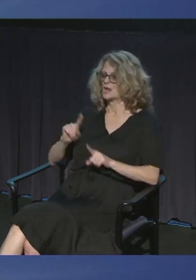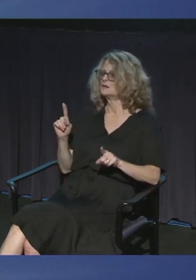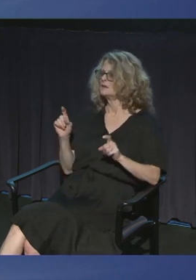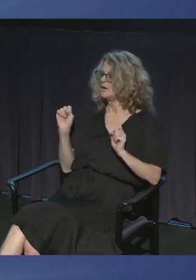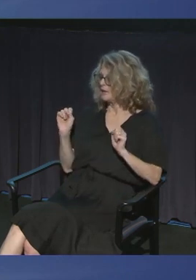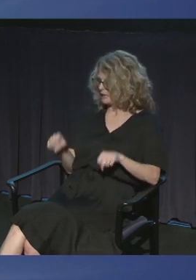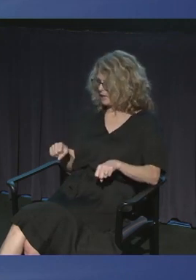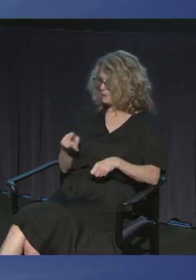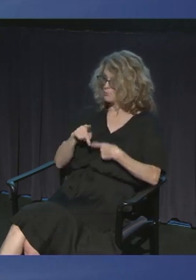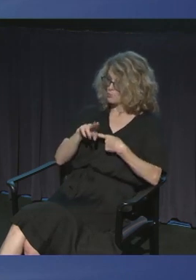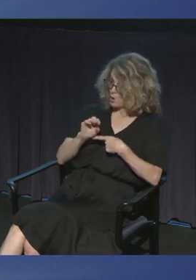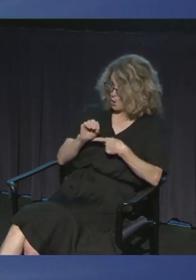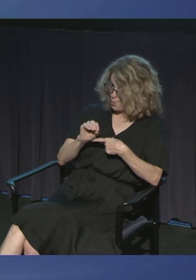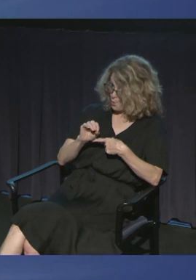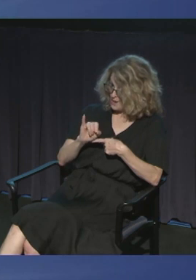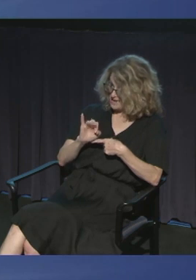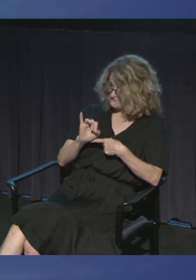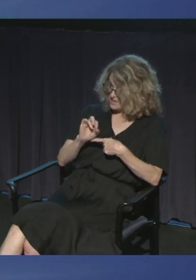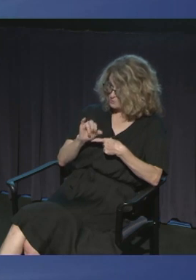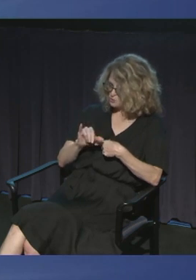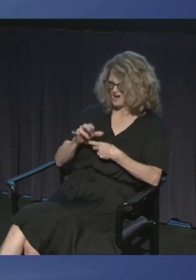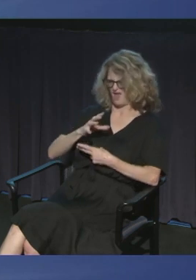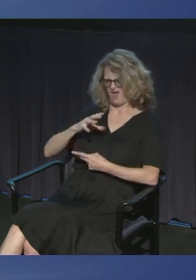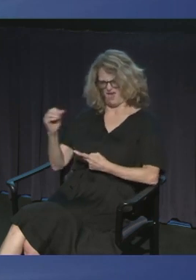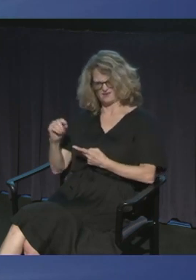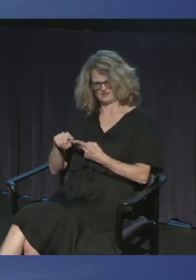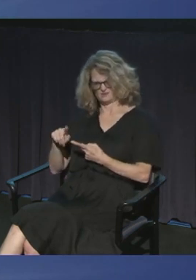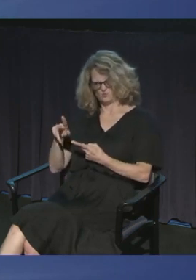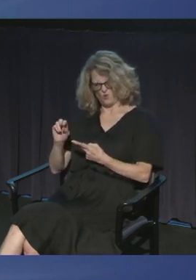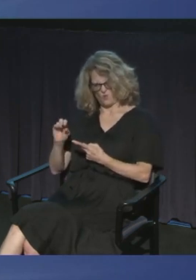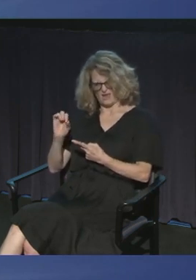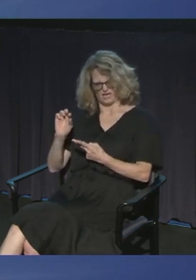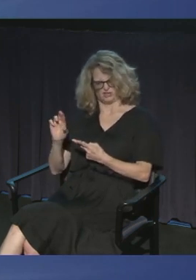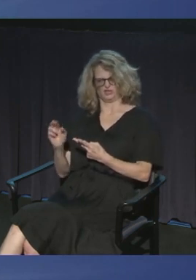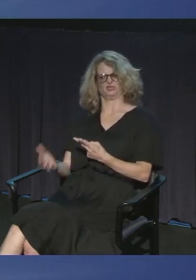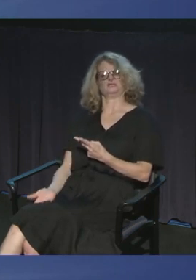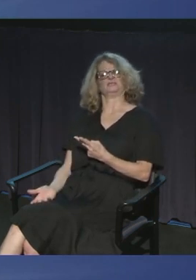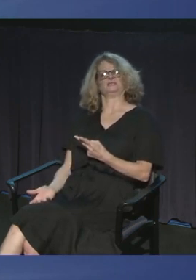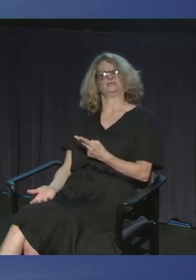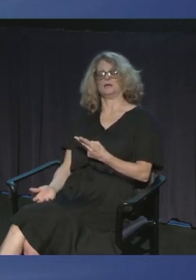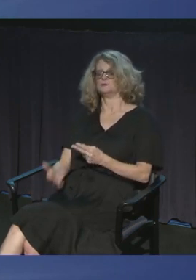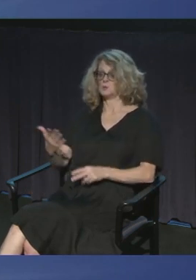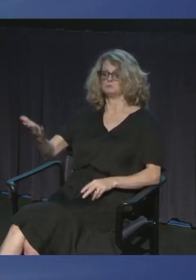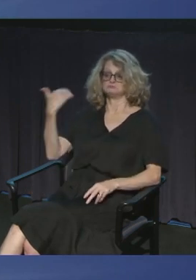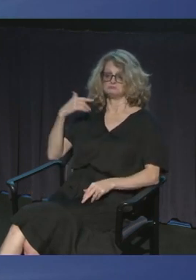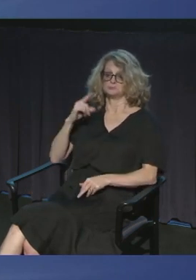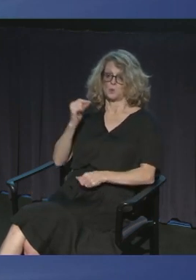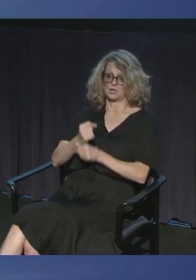WHY BUT NF-KB CAN BE INFLAMMATORY AND PRO CANCER AND WAY BACK 20 YEARS AGO WHEN THE